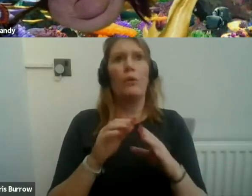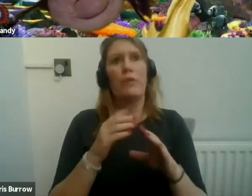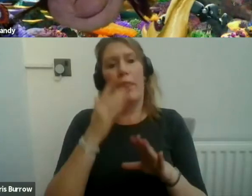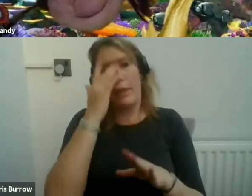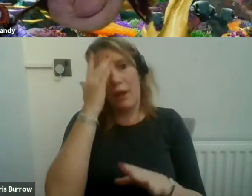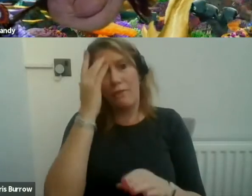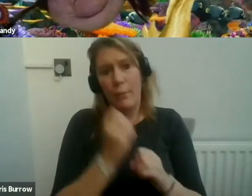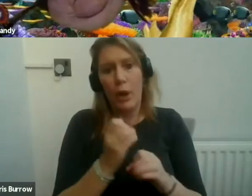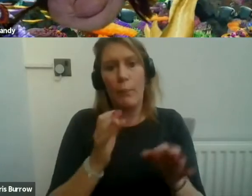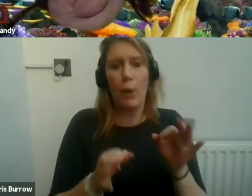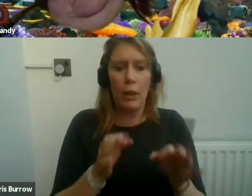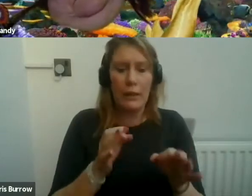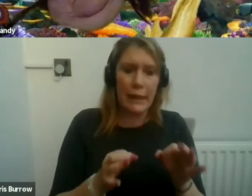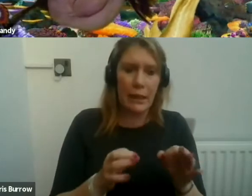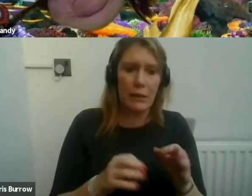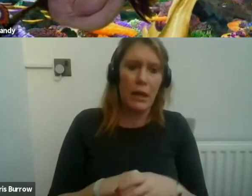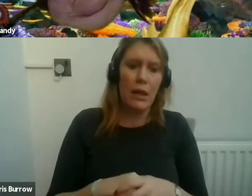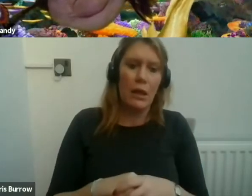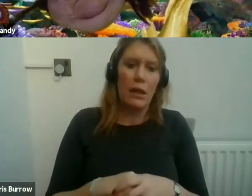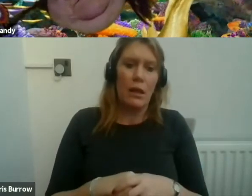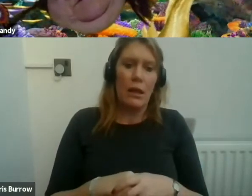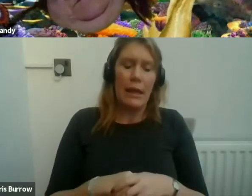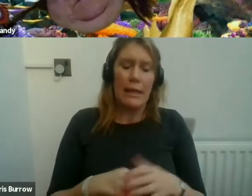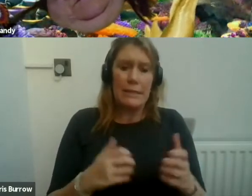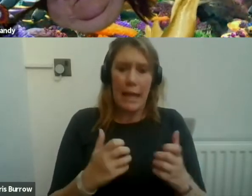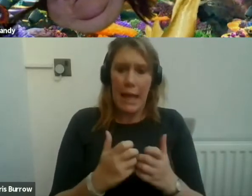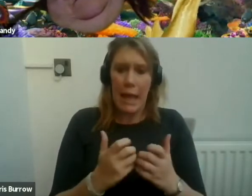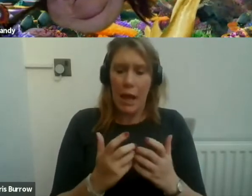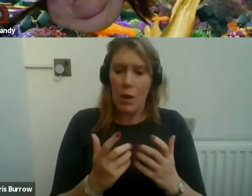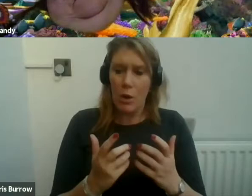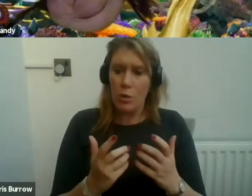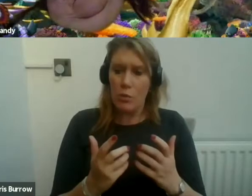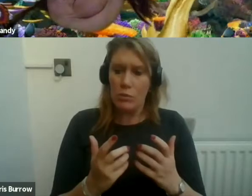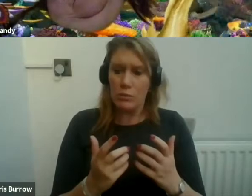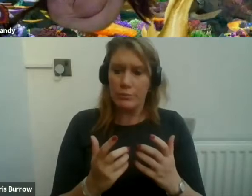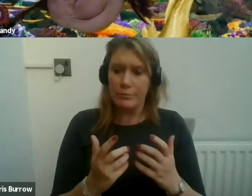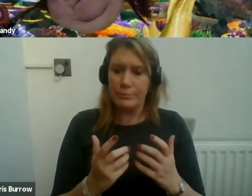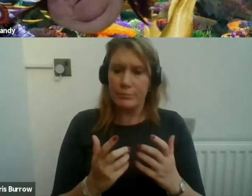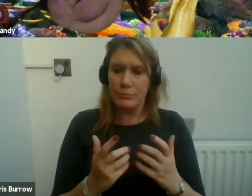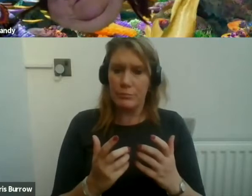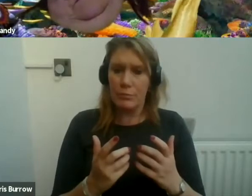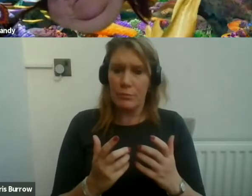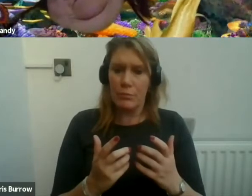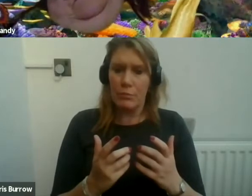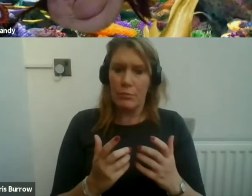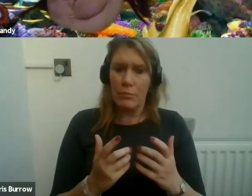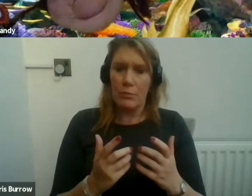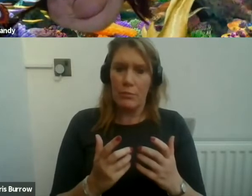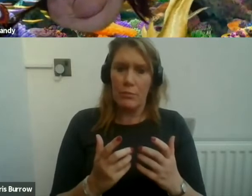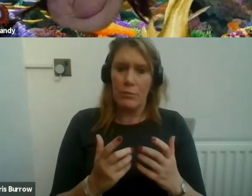and measure quality of life in this country relates only the West relates to